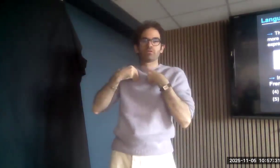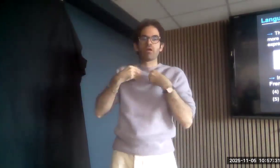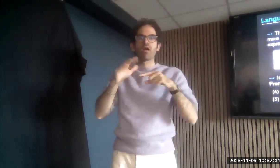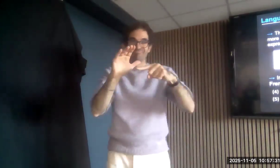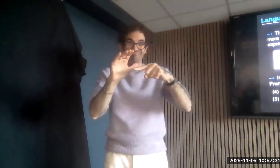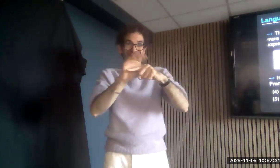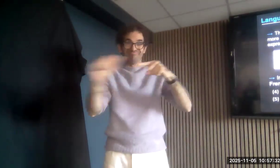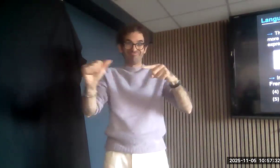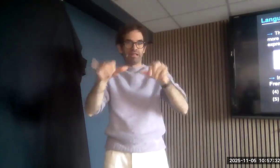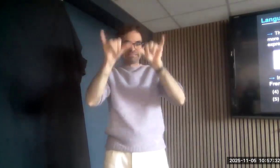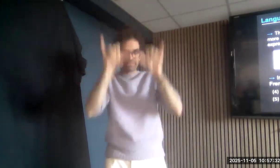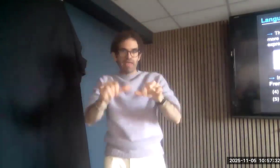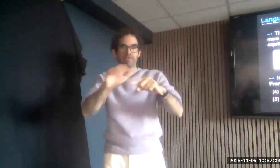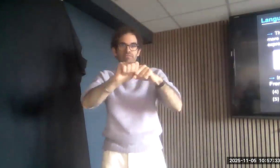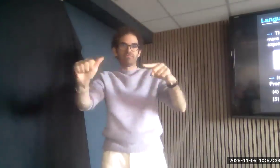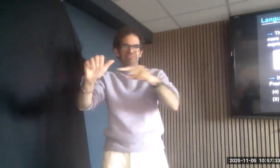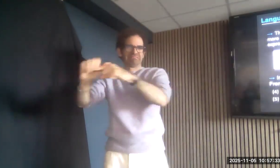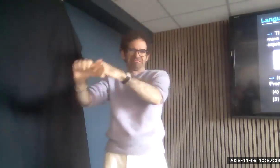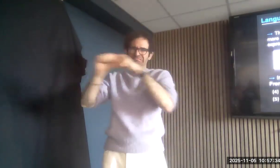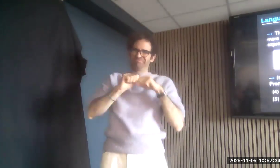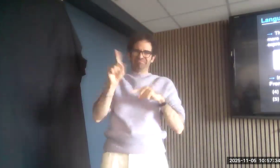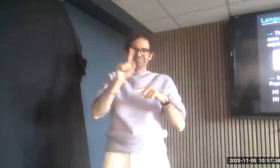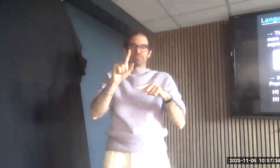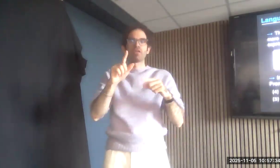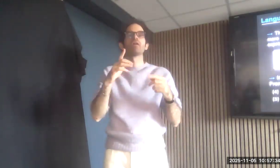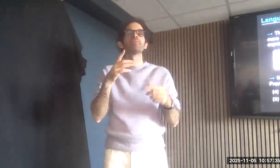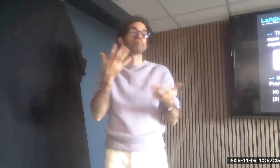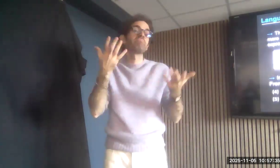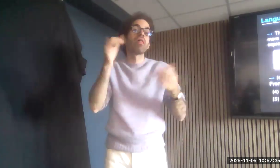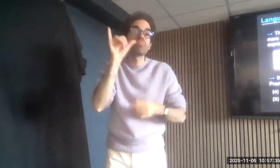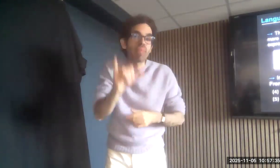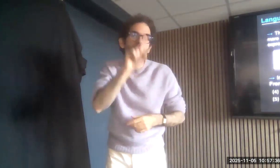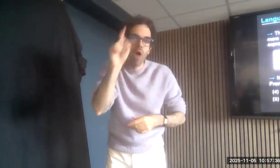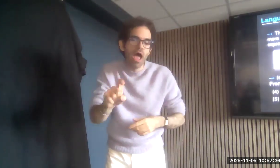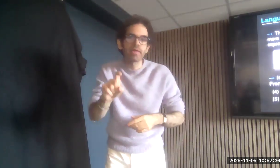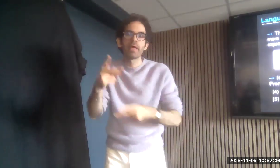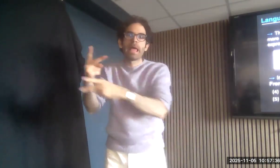This has already been established within the grammar, And FAIRE not being directional,